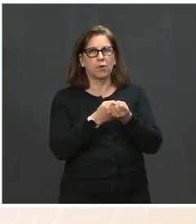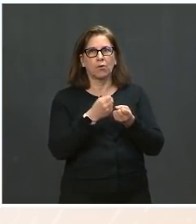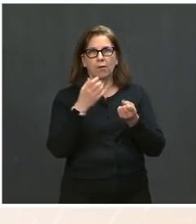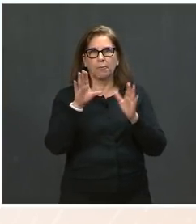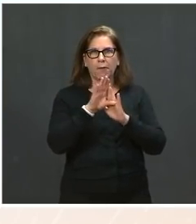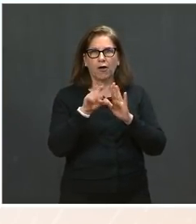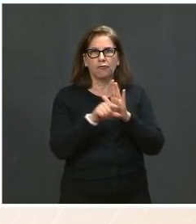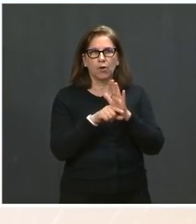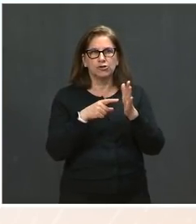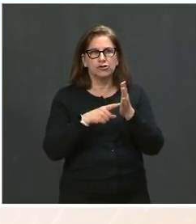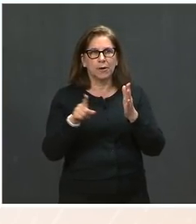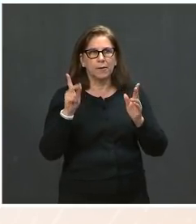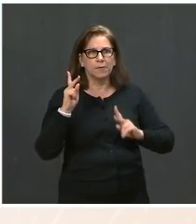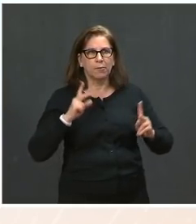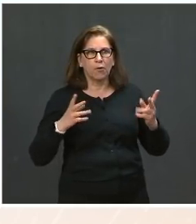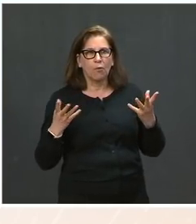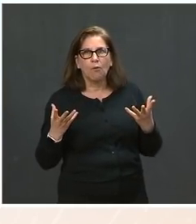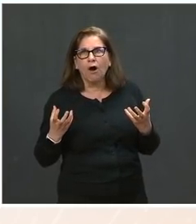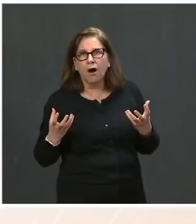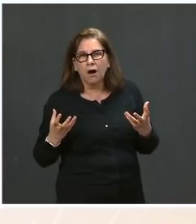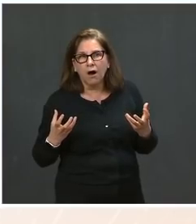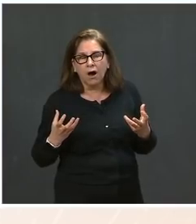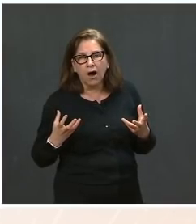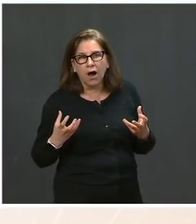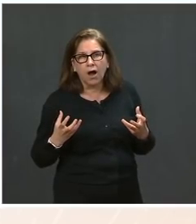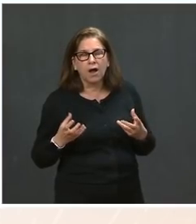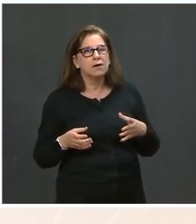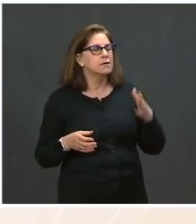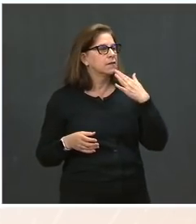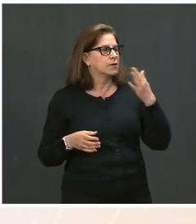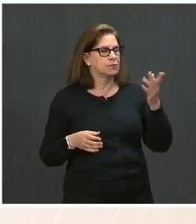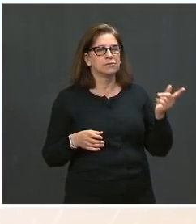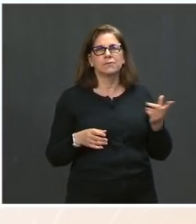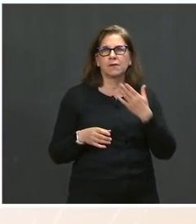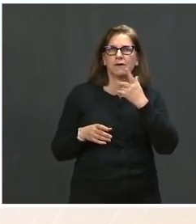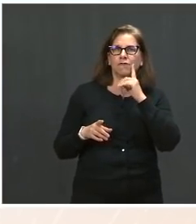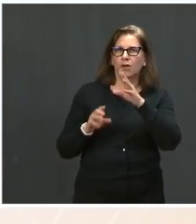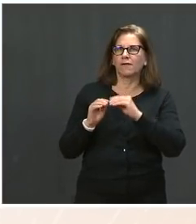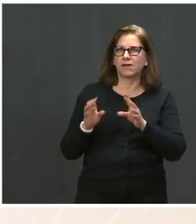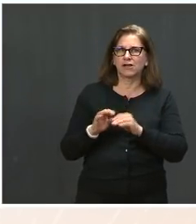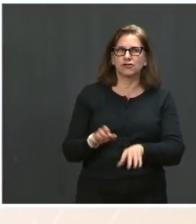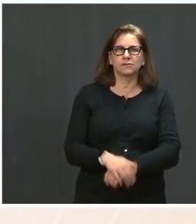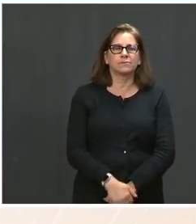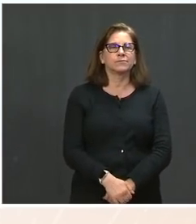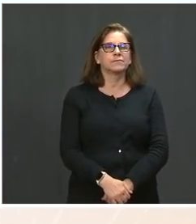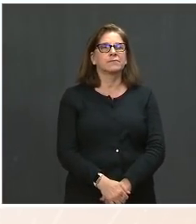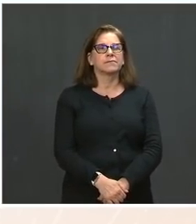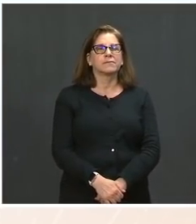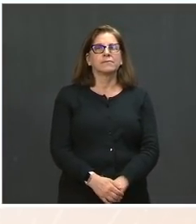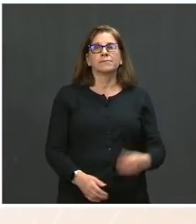and I appreciate you asking for the clarification. The Press: And one -- >> Ms. Psaki: Go ahead. The Press: One quick one here. I know the DOJ is working on this regulation -- Ms. Psaki: Sure.